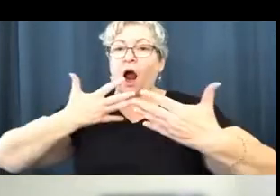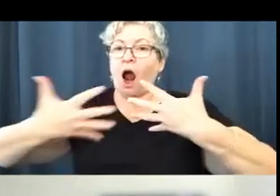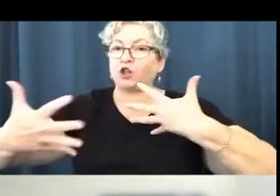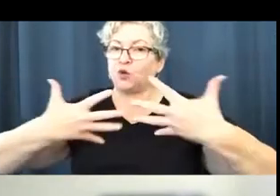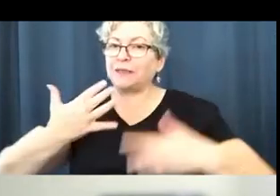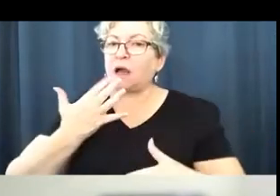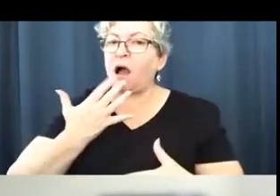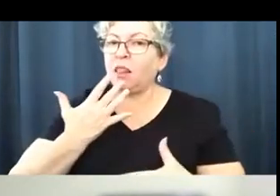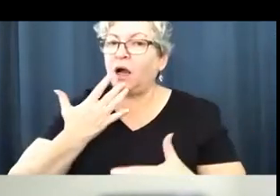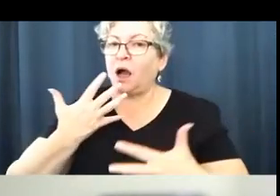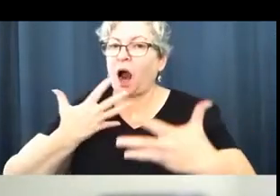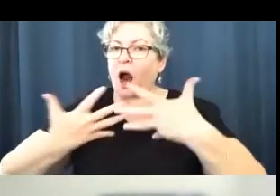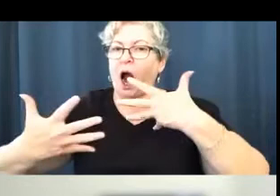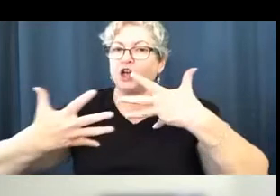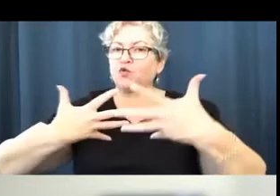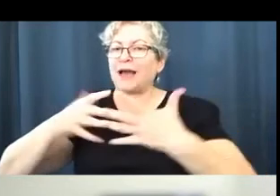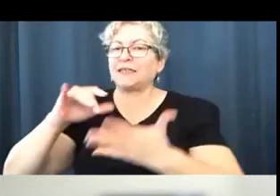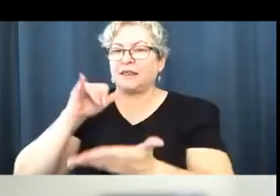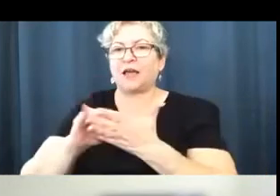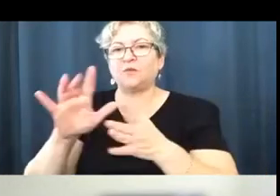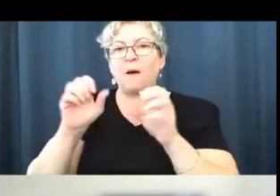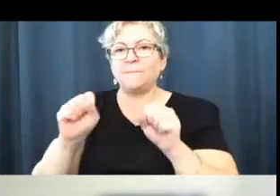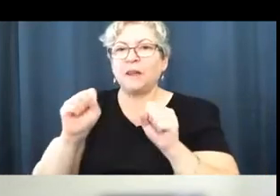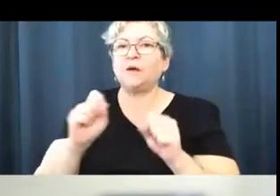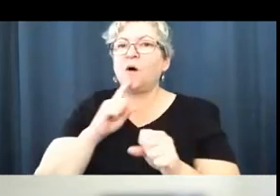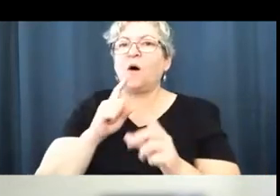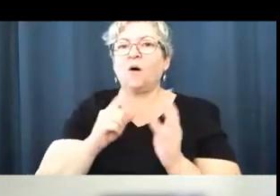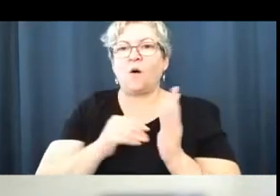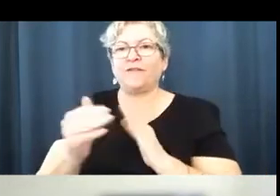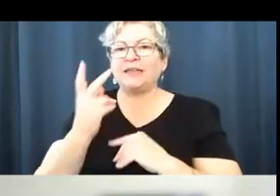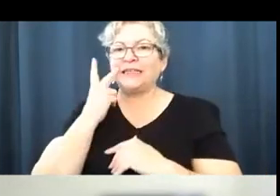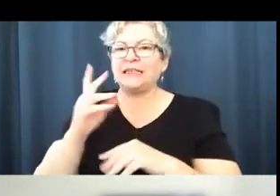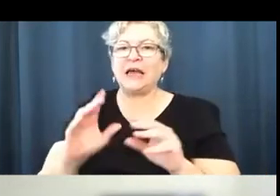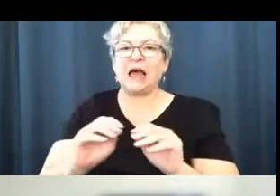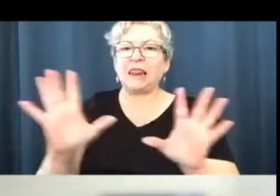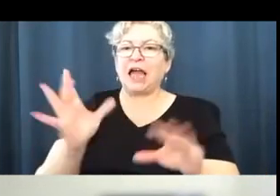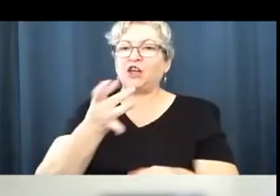that's the number one indicator of viewability. Often we'll see a a light gray button on a dark gray background, not so good.